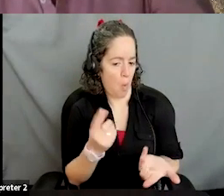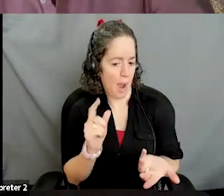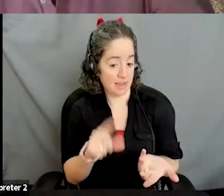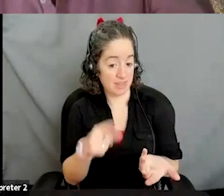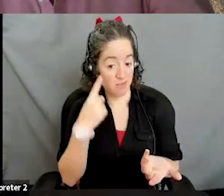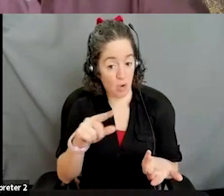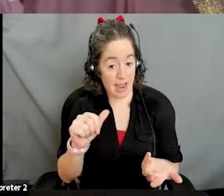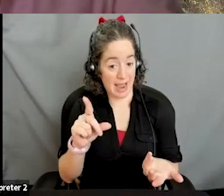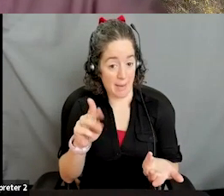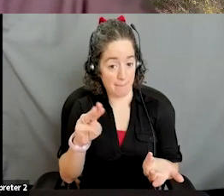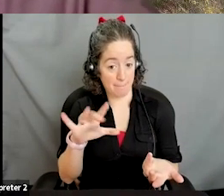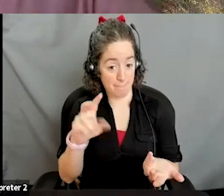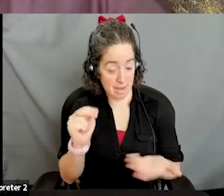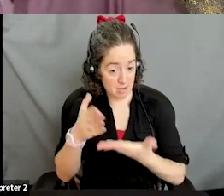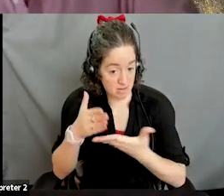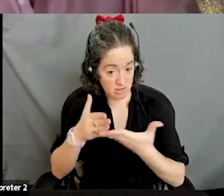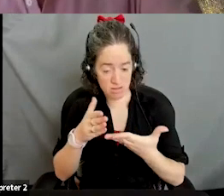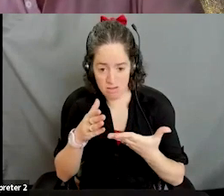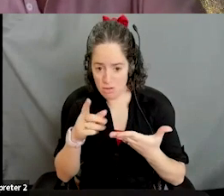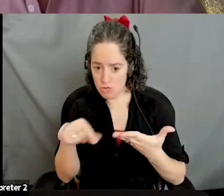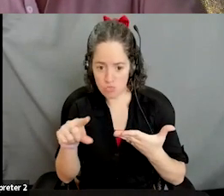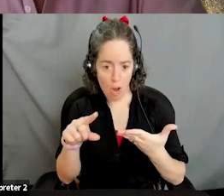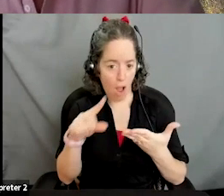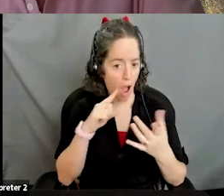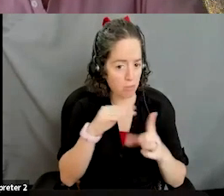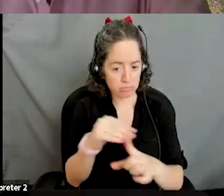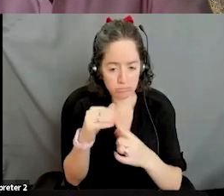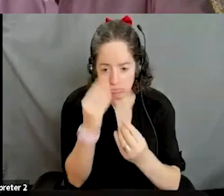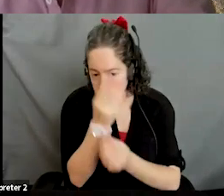on those fields that say, for things like if someone leaves